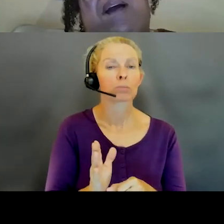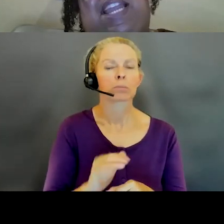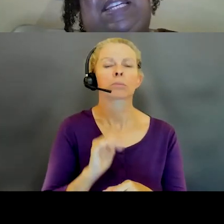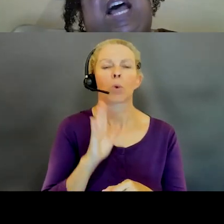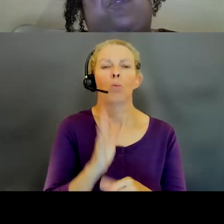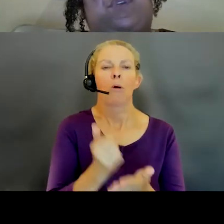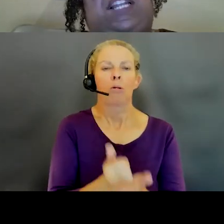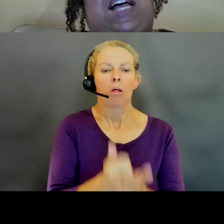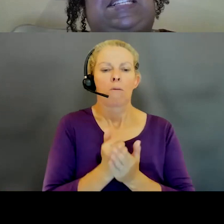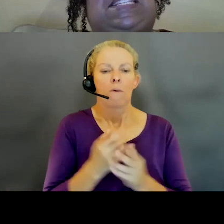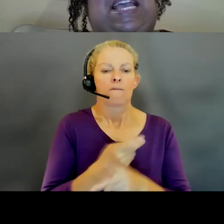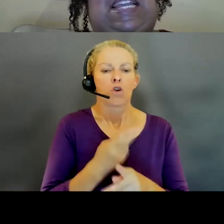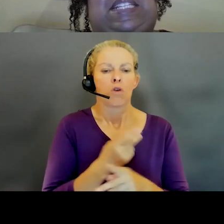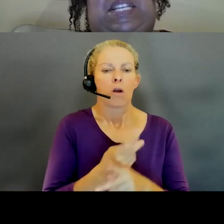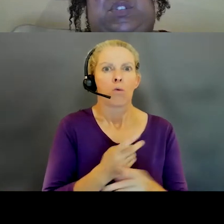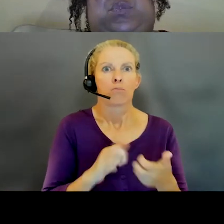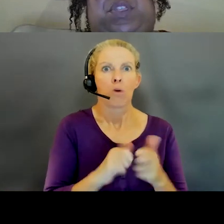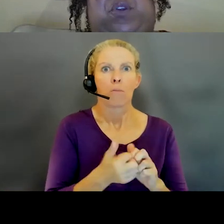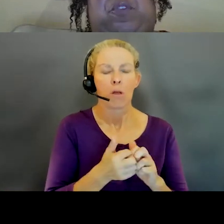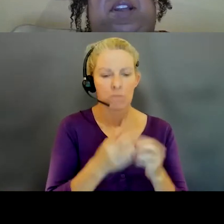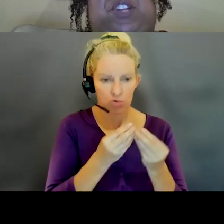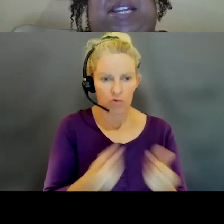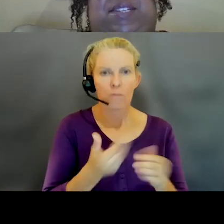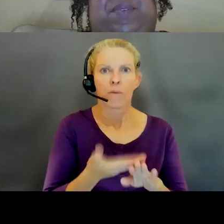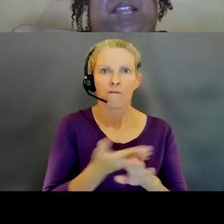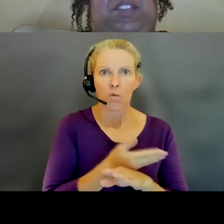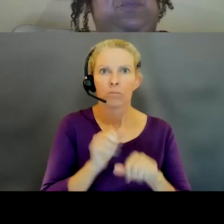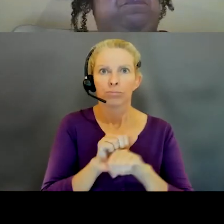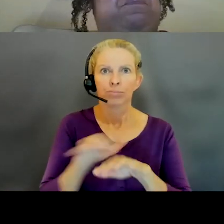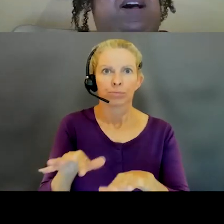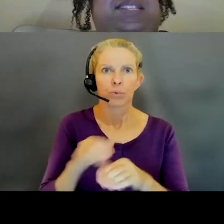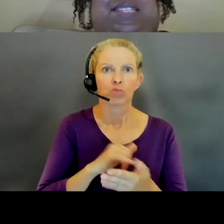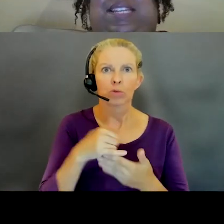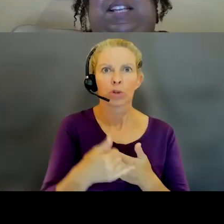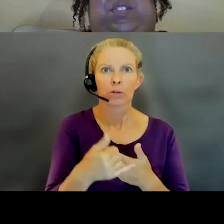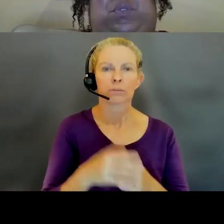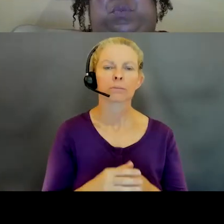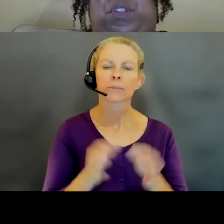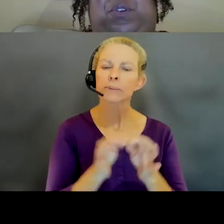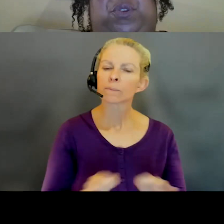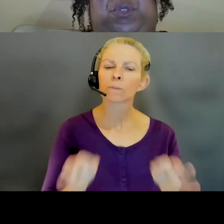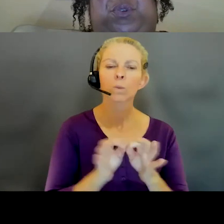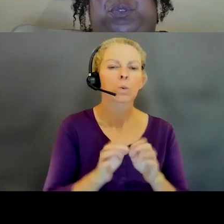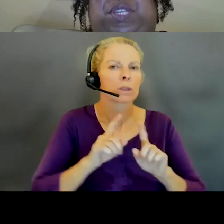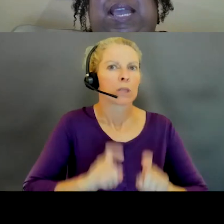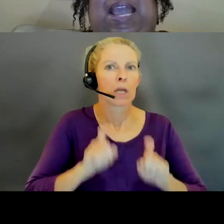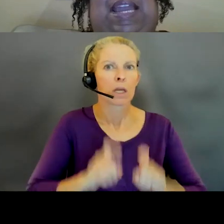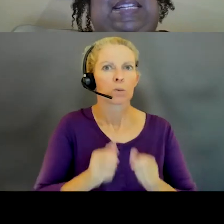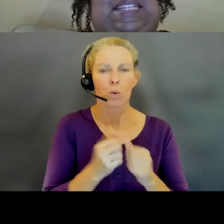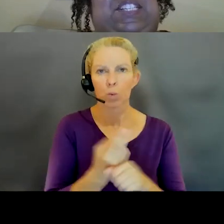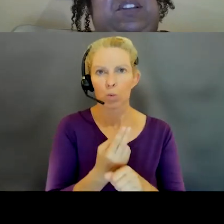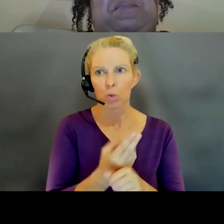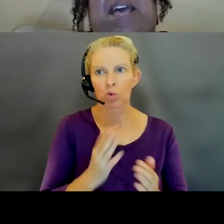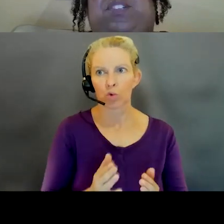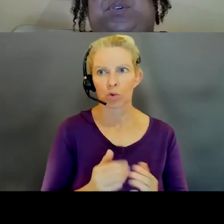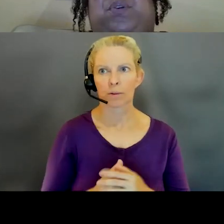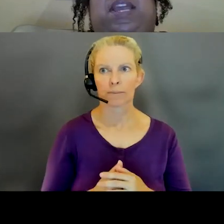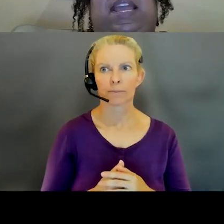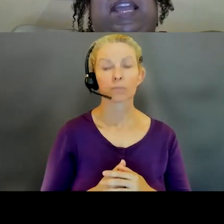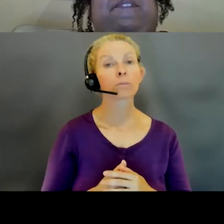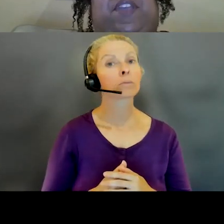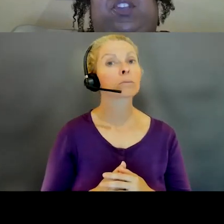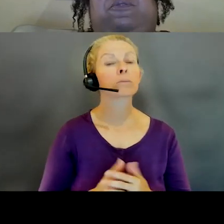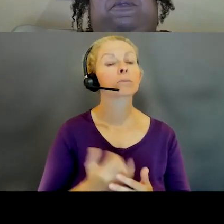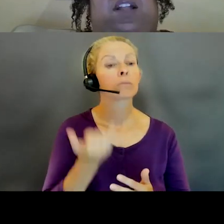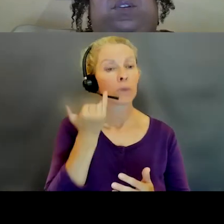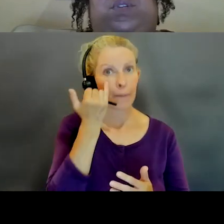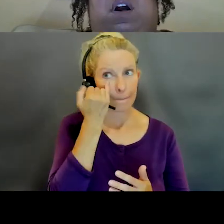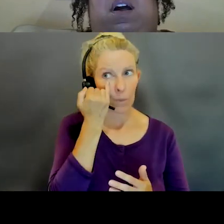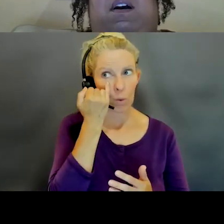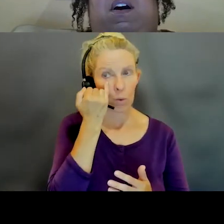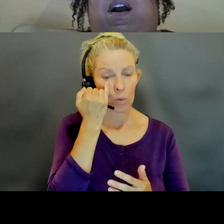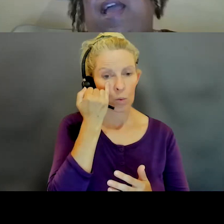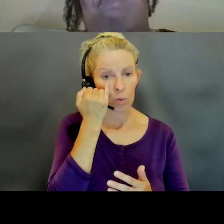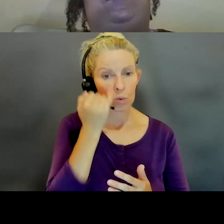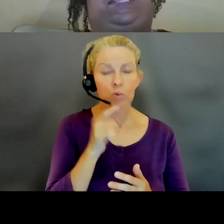might not realize exist. You must test with your users. And it doesn't matter if you follow every